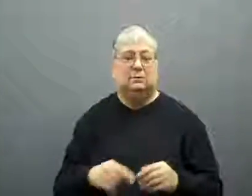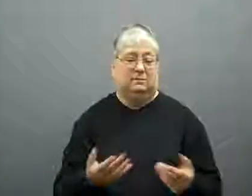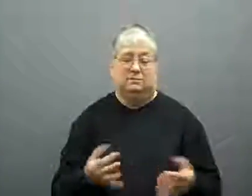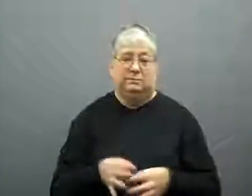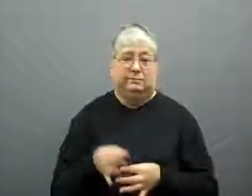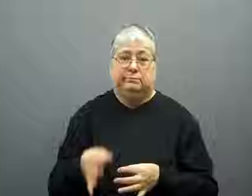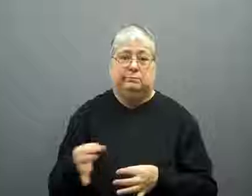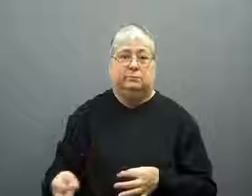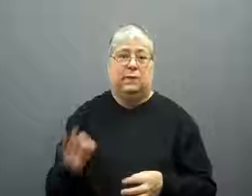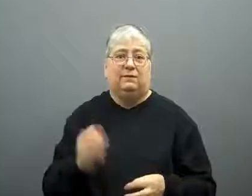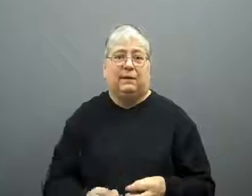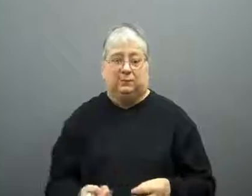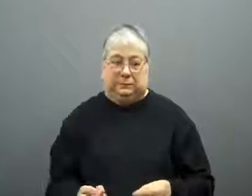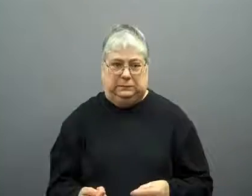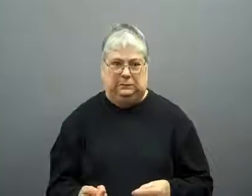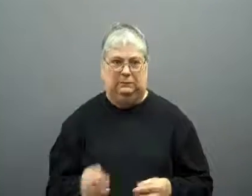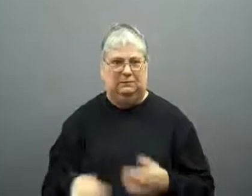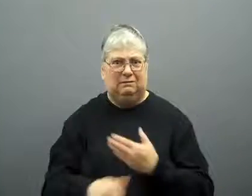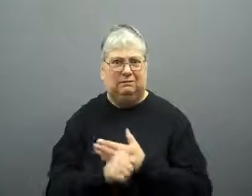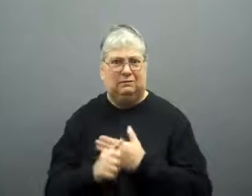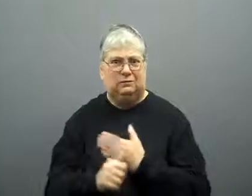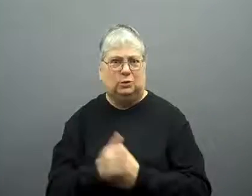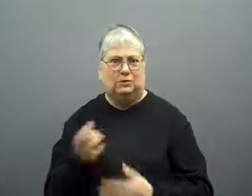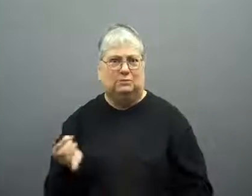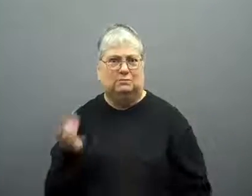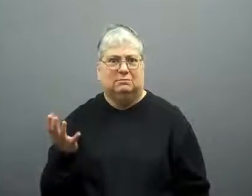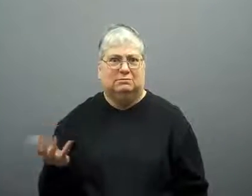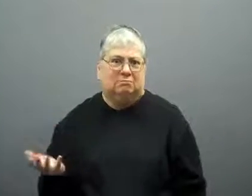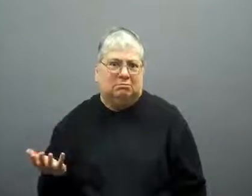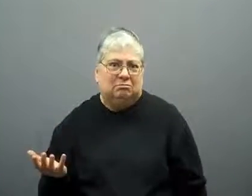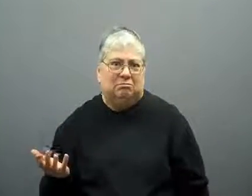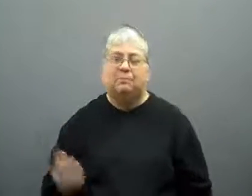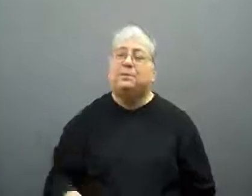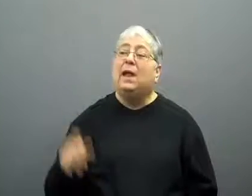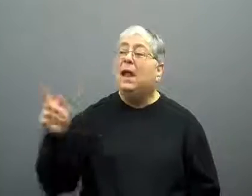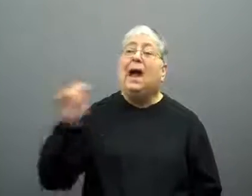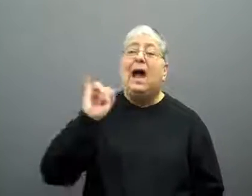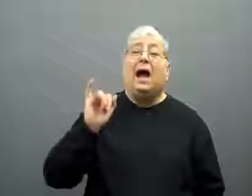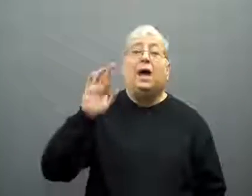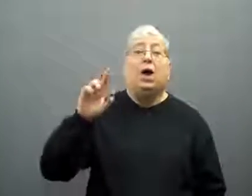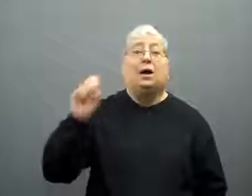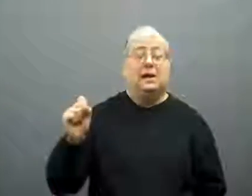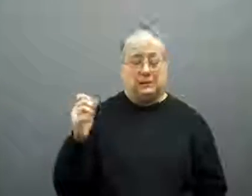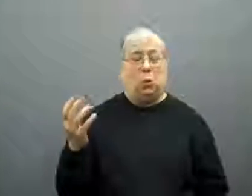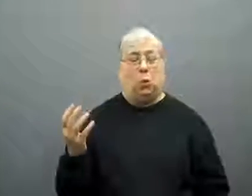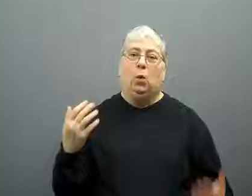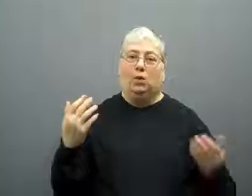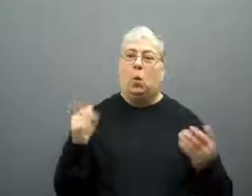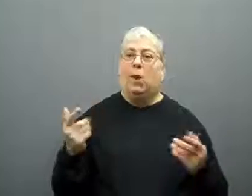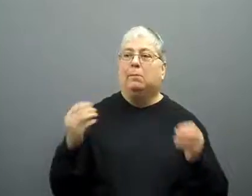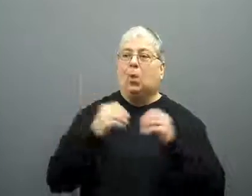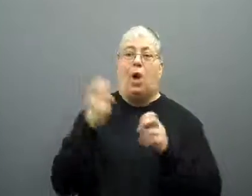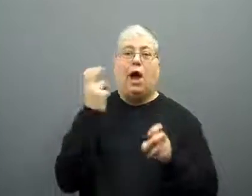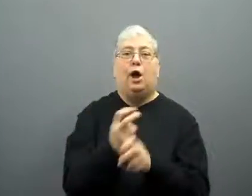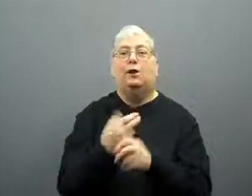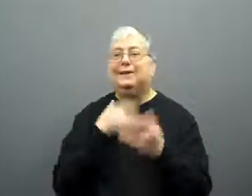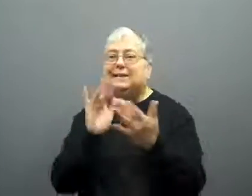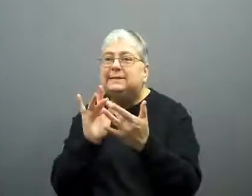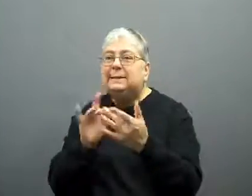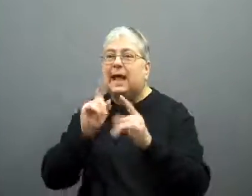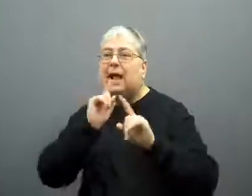That cleanup will be postponed. That's dangerous!